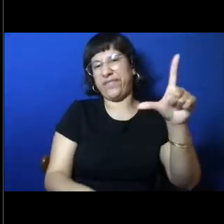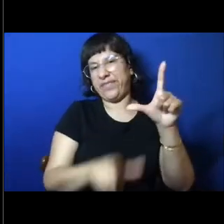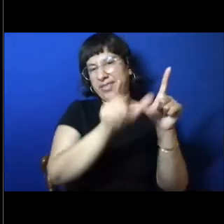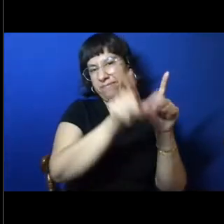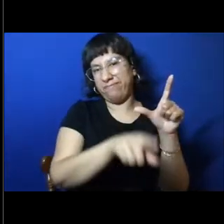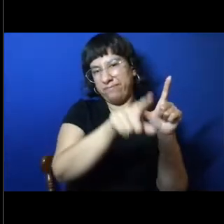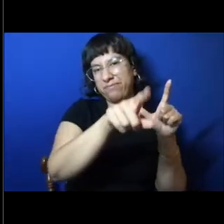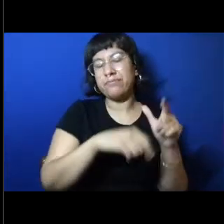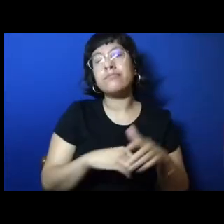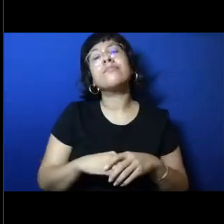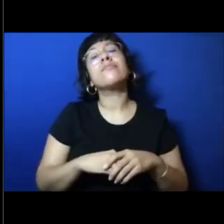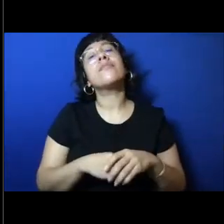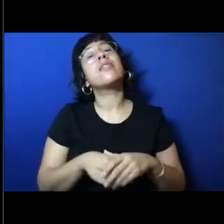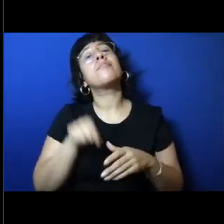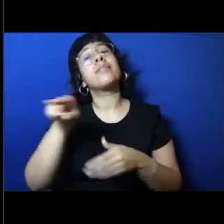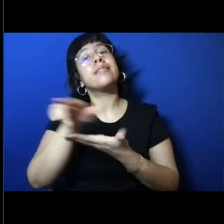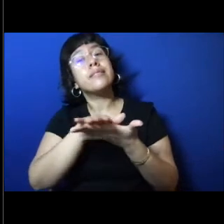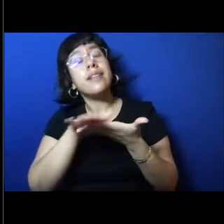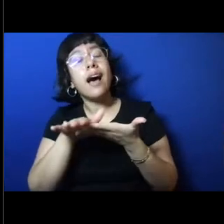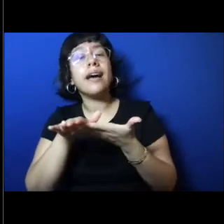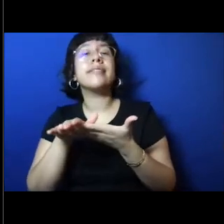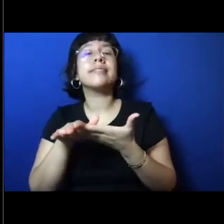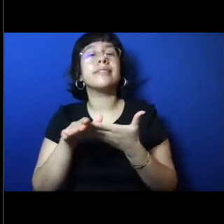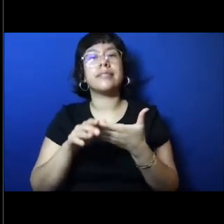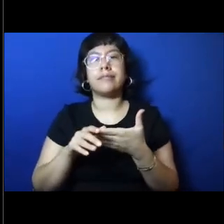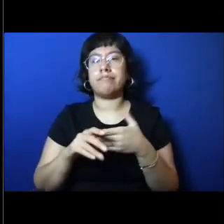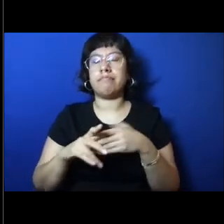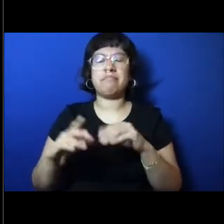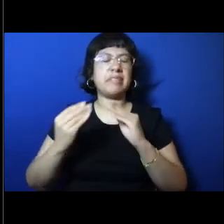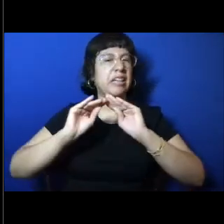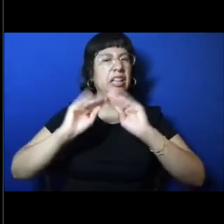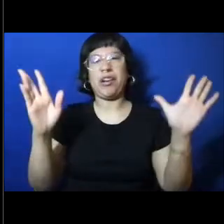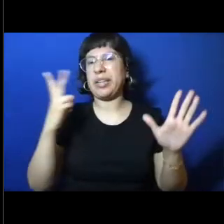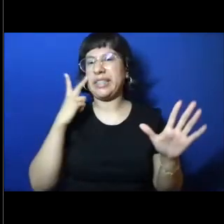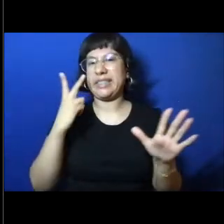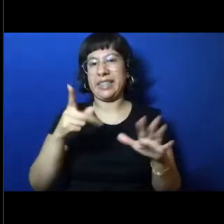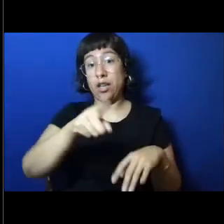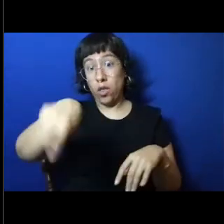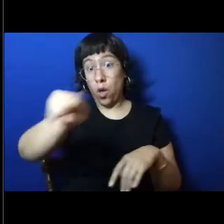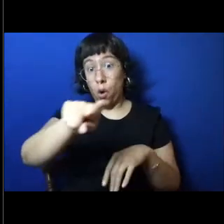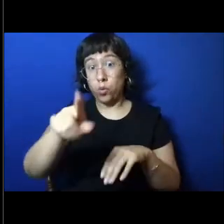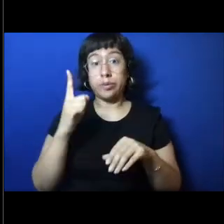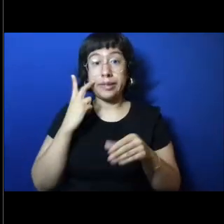So you can see a lot of the it's a clear vision view to the sky. But those roads that you see there, are literally